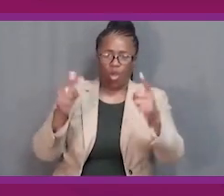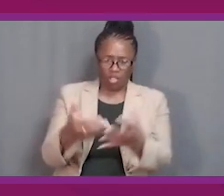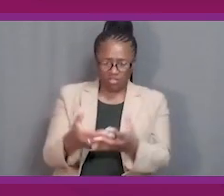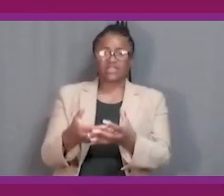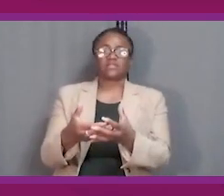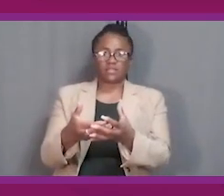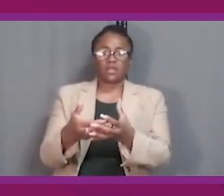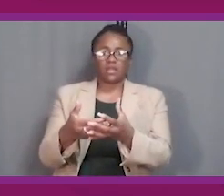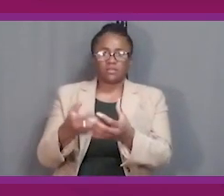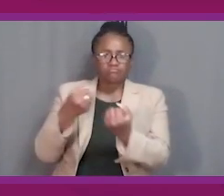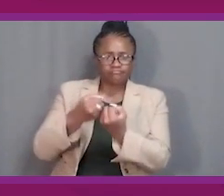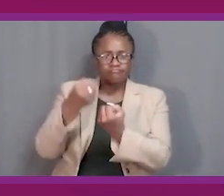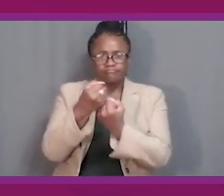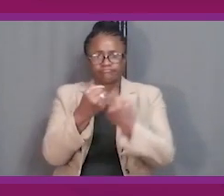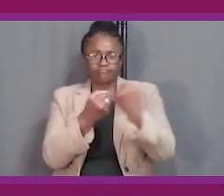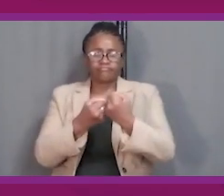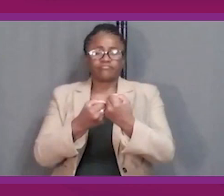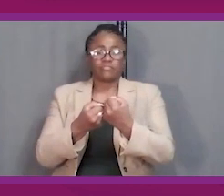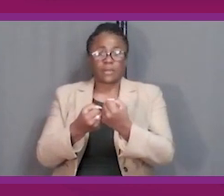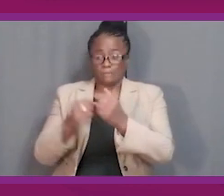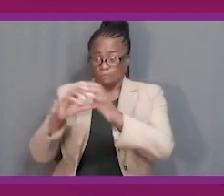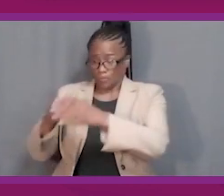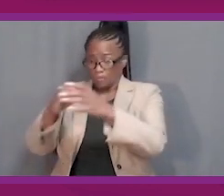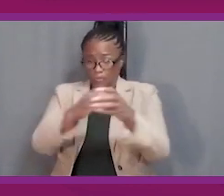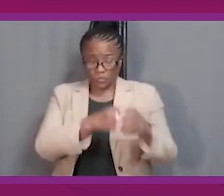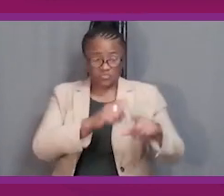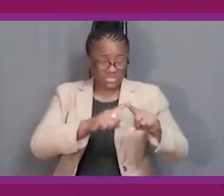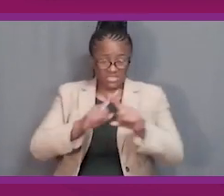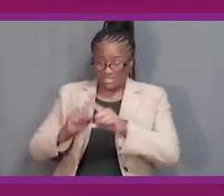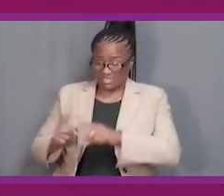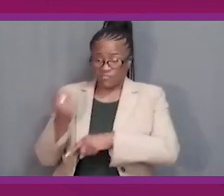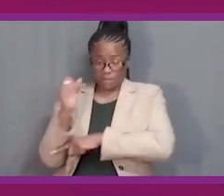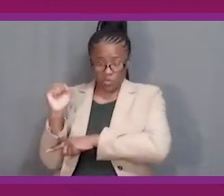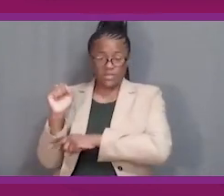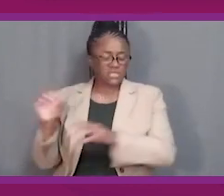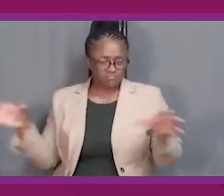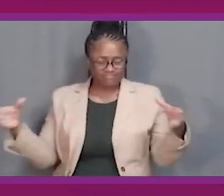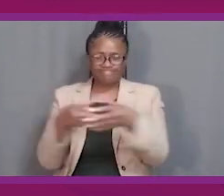happened. And I think that's a positive sign, at least that I'm saying that that connection,